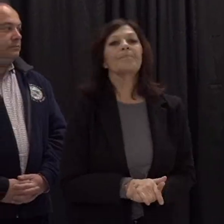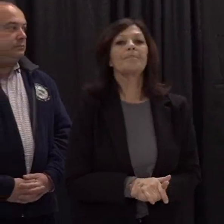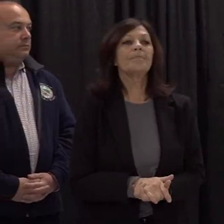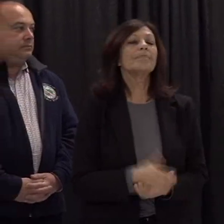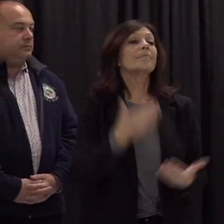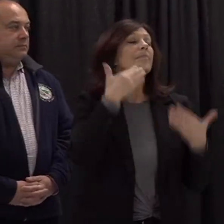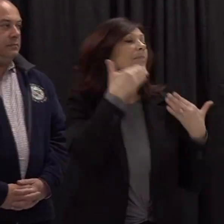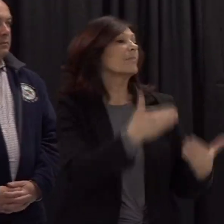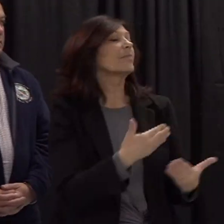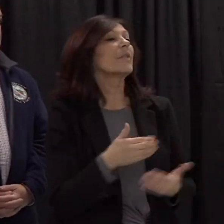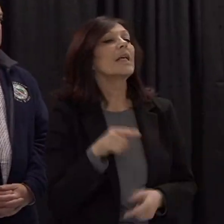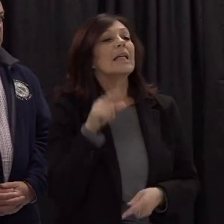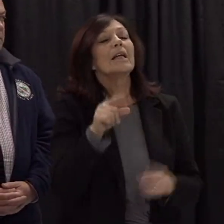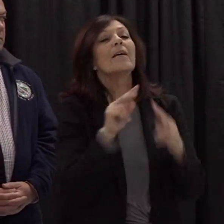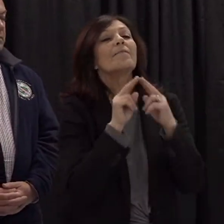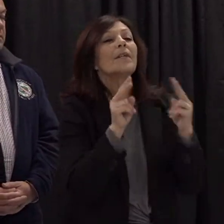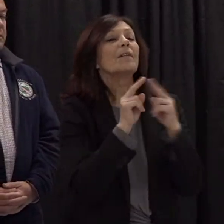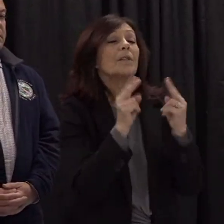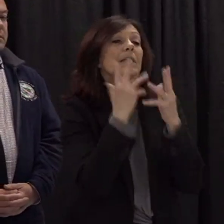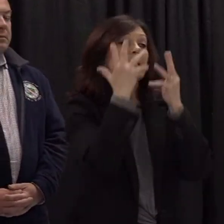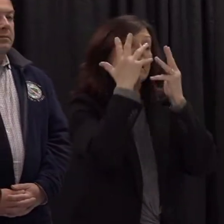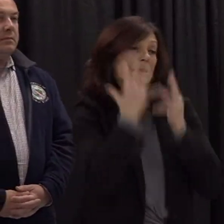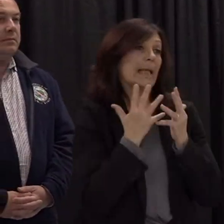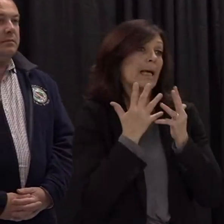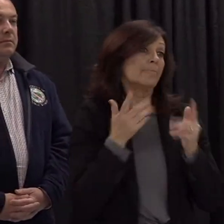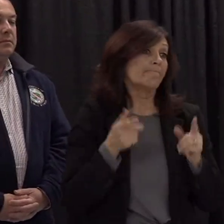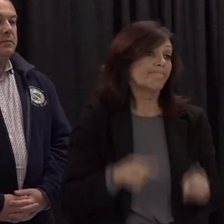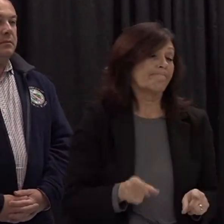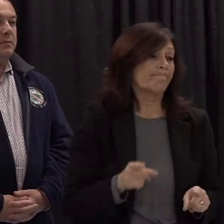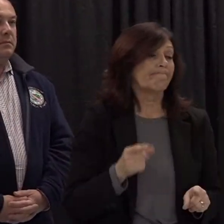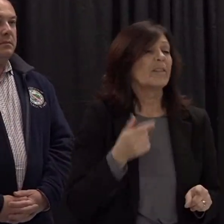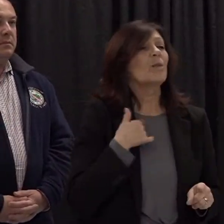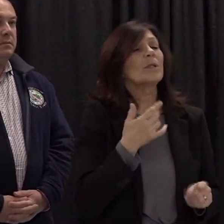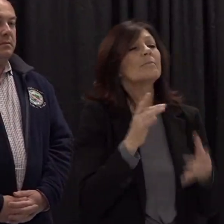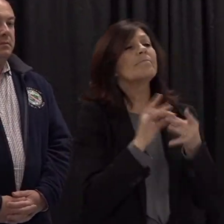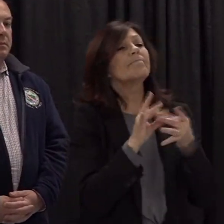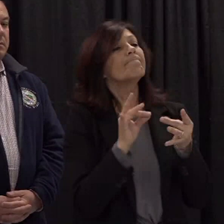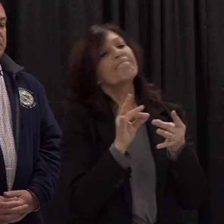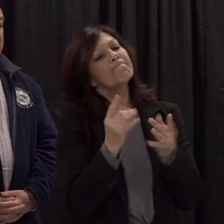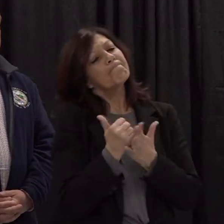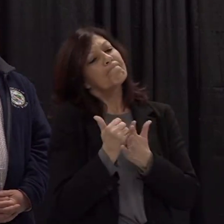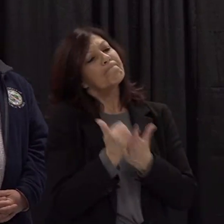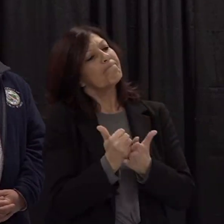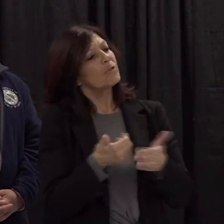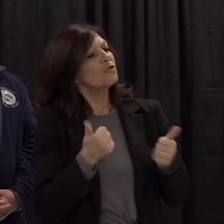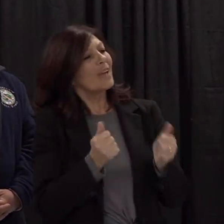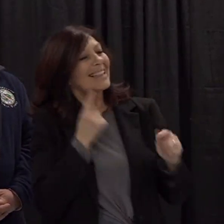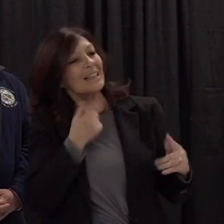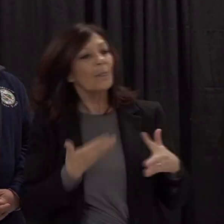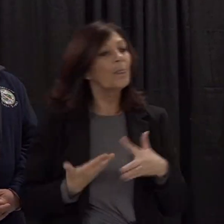Thank you. These are very, very sad occurrences. So I just want to talk about some tips to to try to get us through